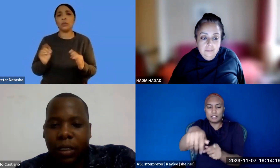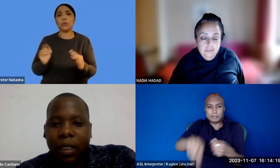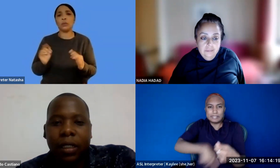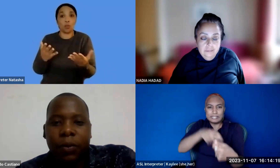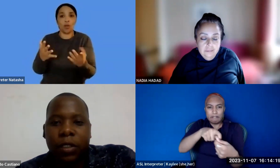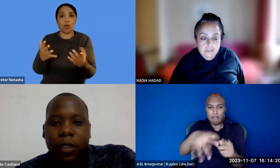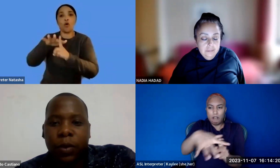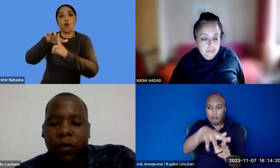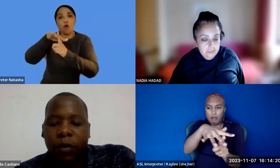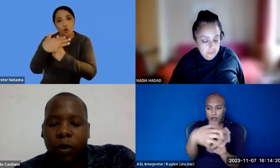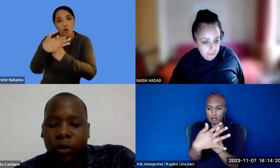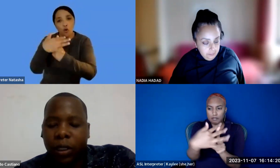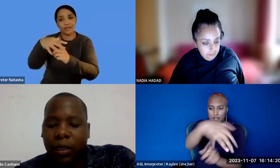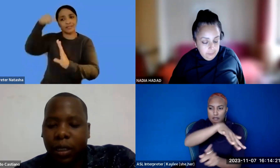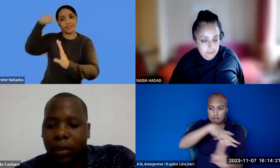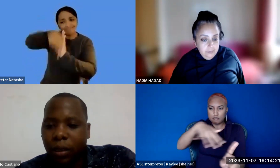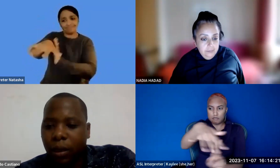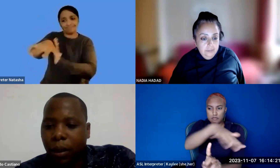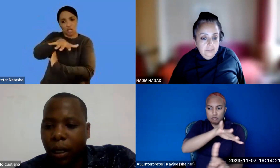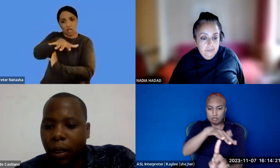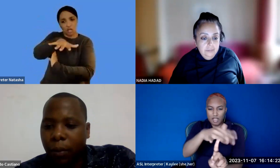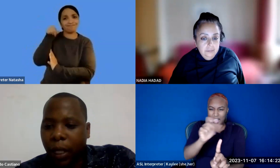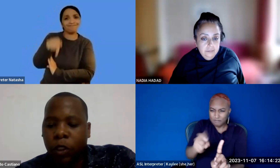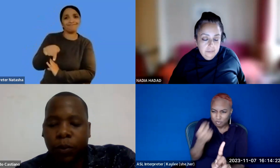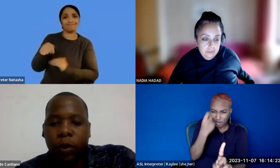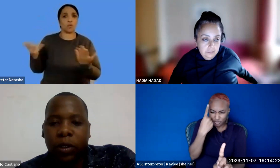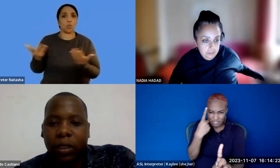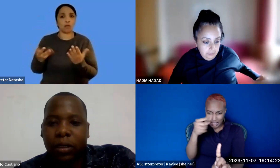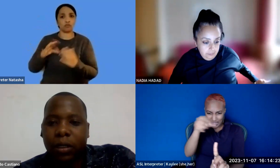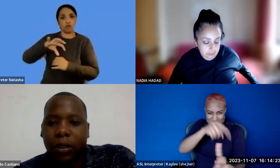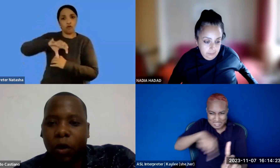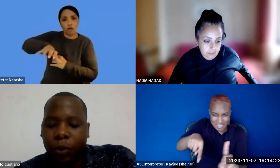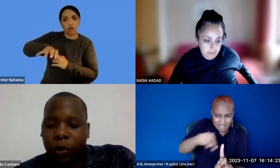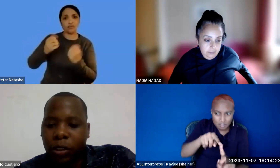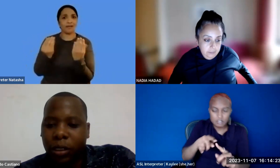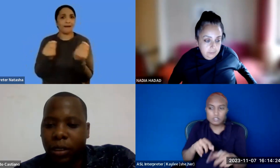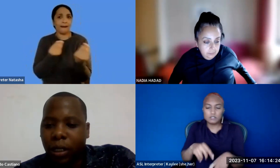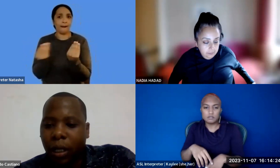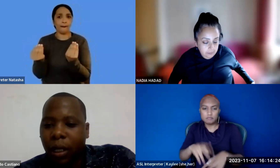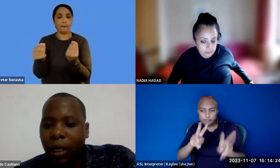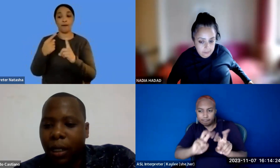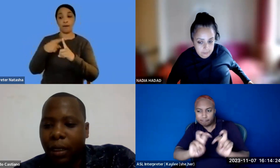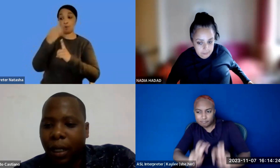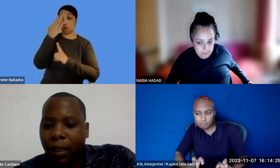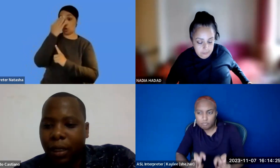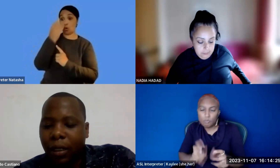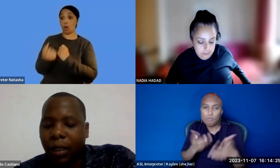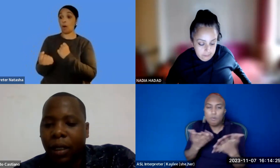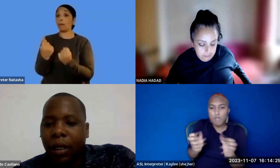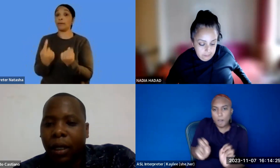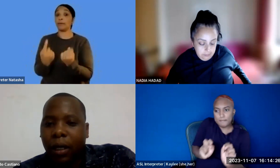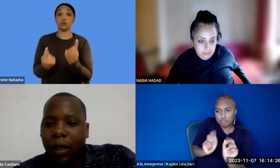to understand the specific context and exploring the opportunities that are there